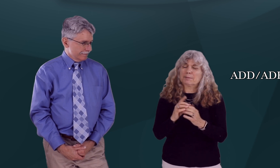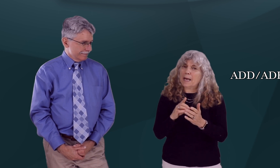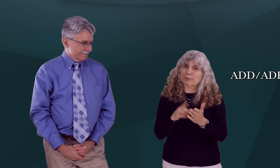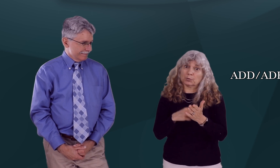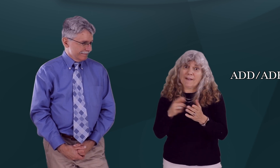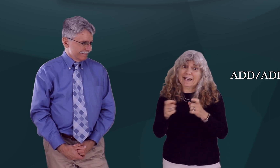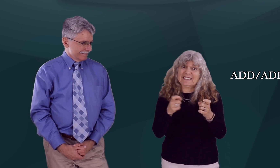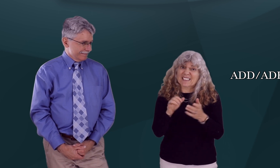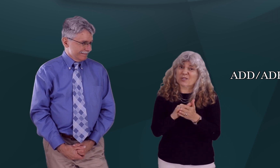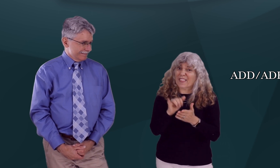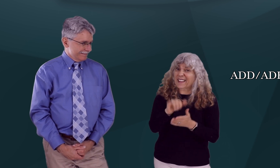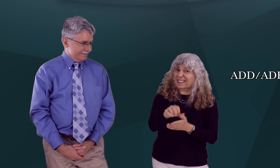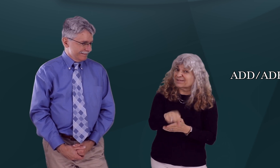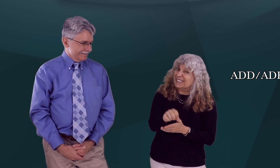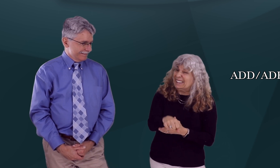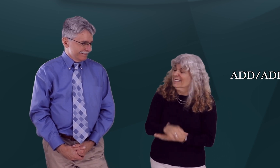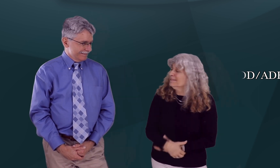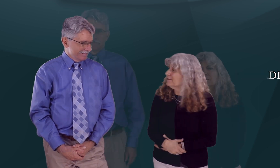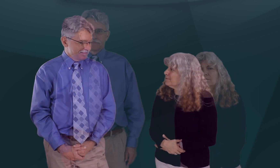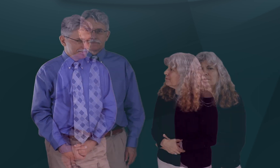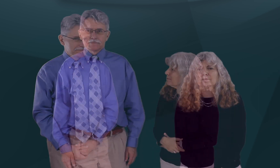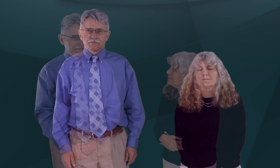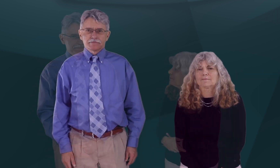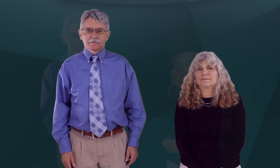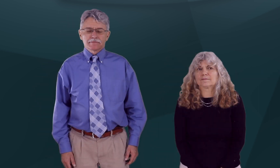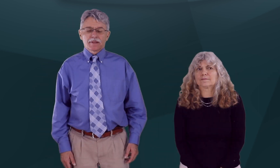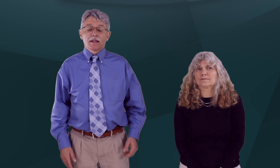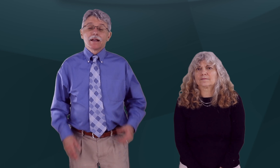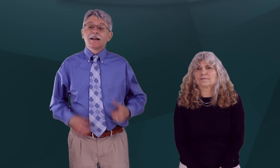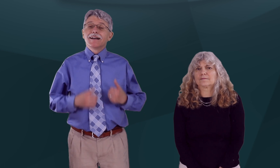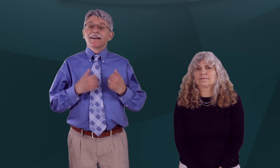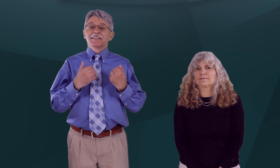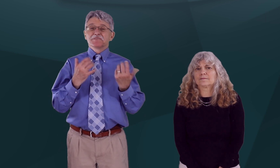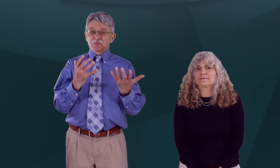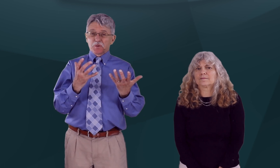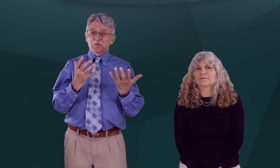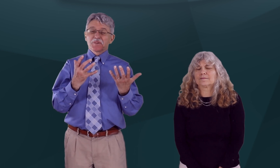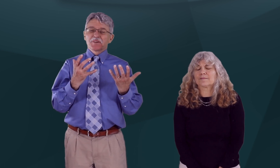Yes -- we've had to deal with that. So --